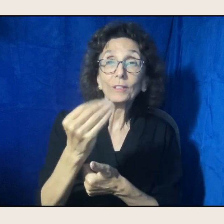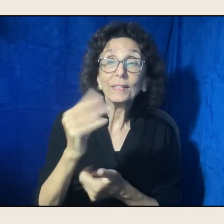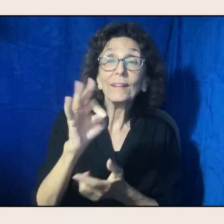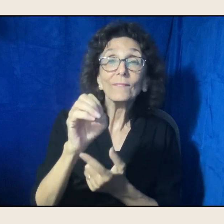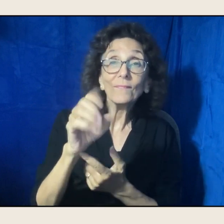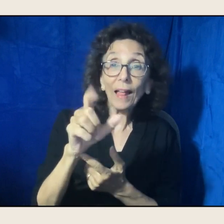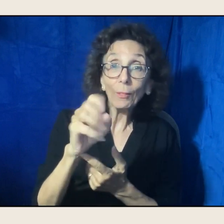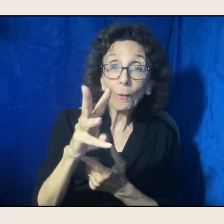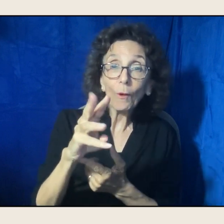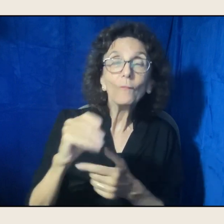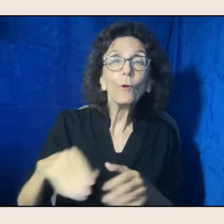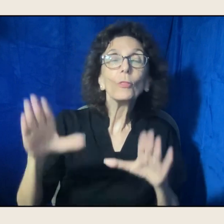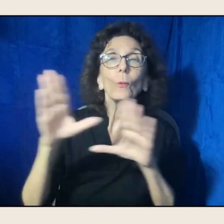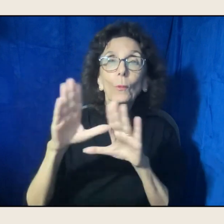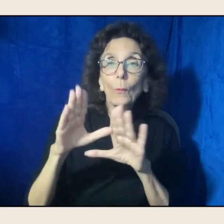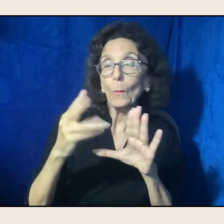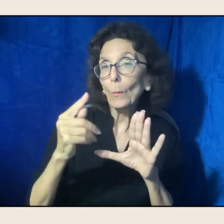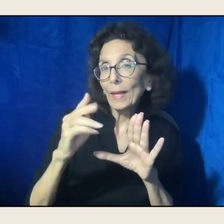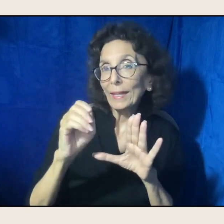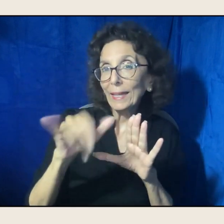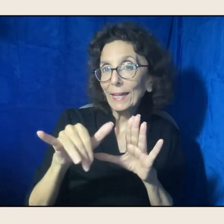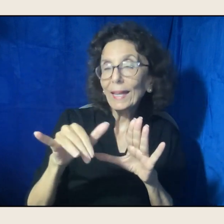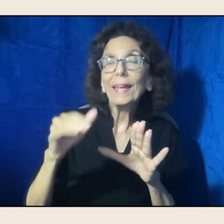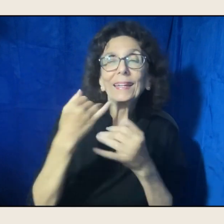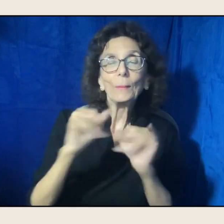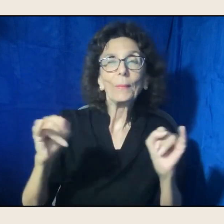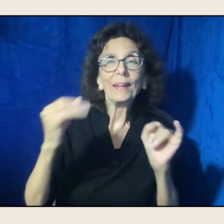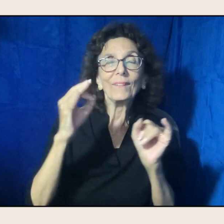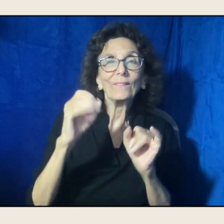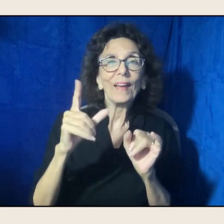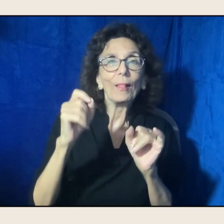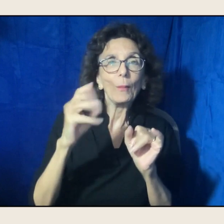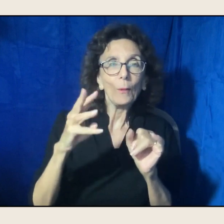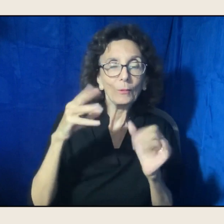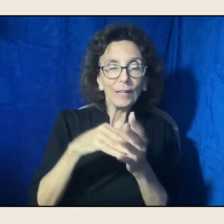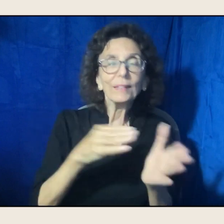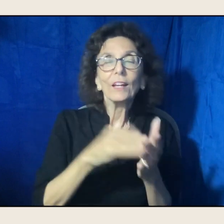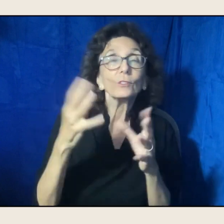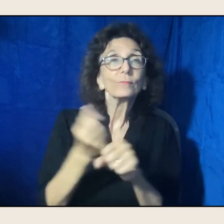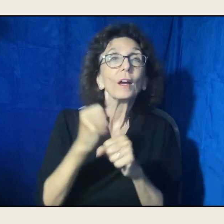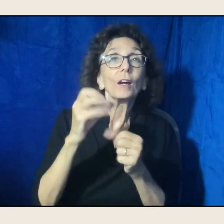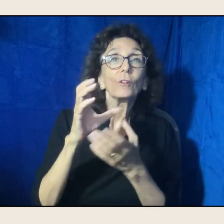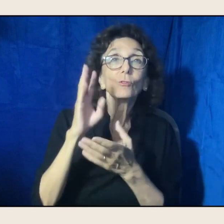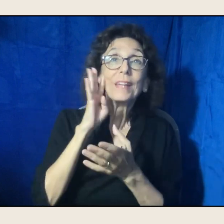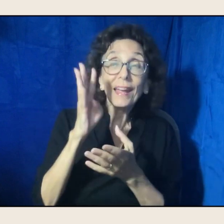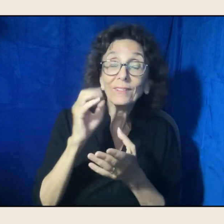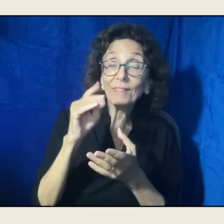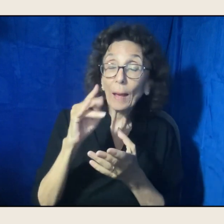and is a recipient of the Creative Capital Award and the Rema Hort Mann Foundation grant.